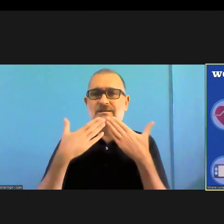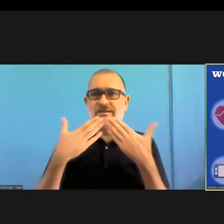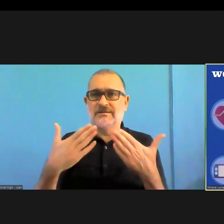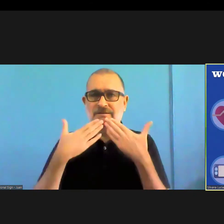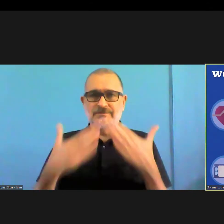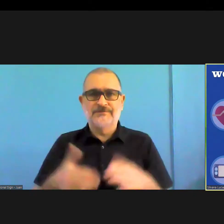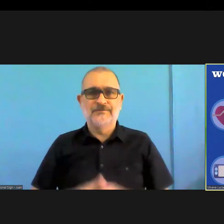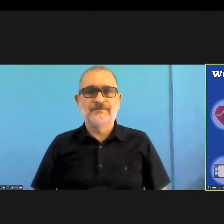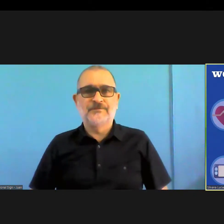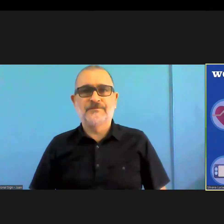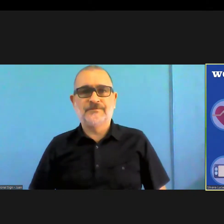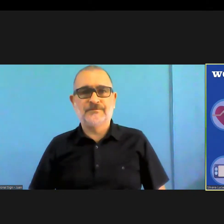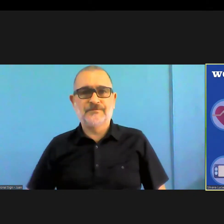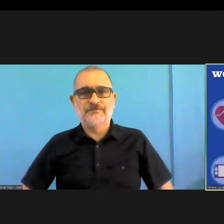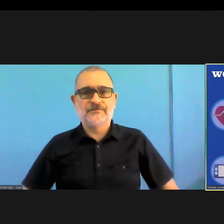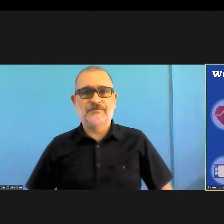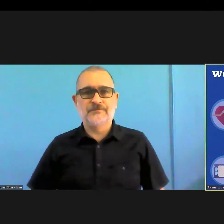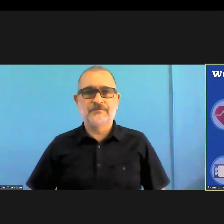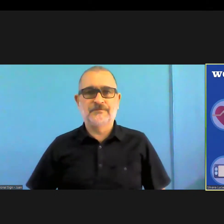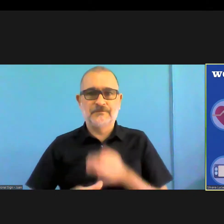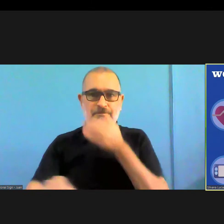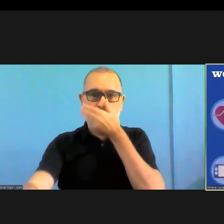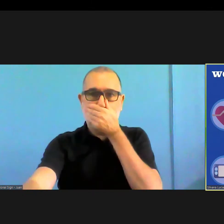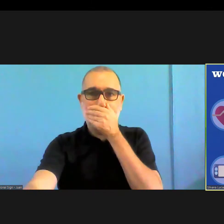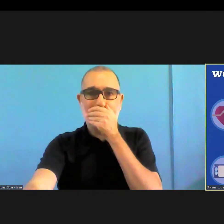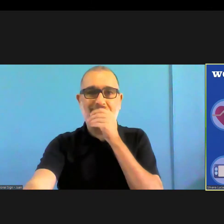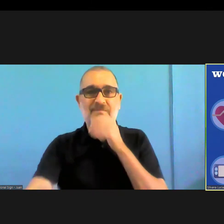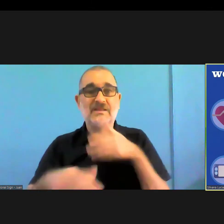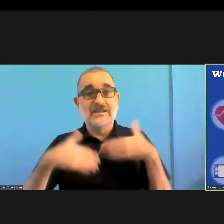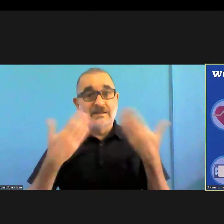collaboration to promoting health service protection.